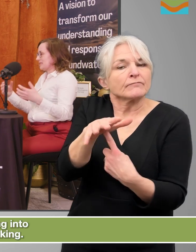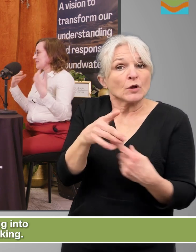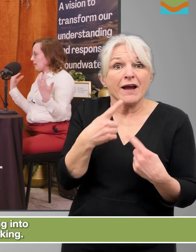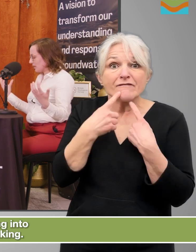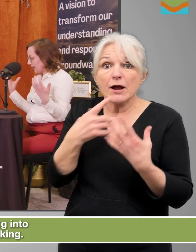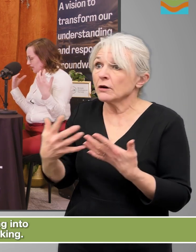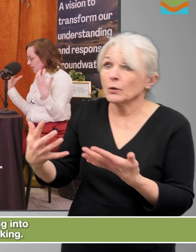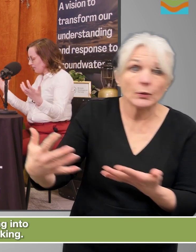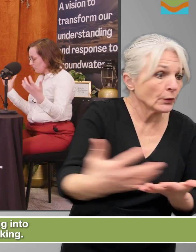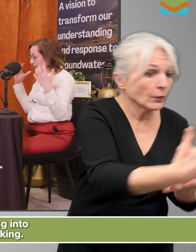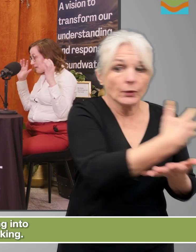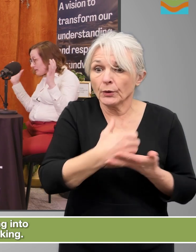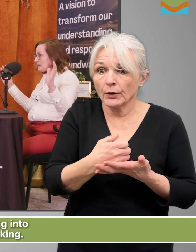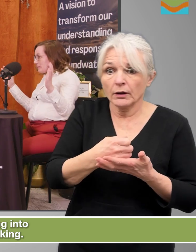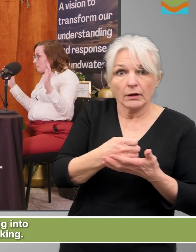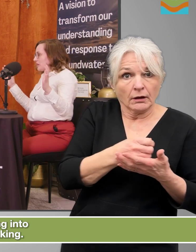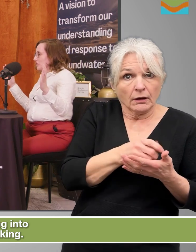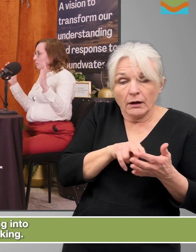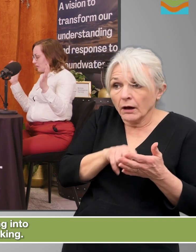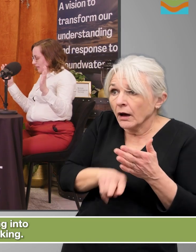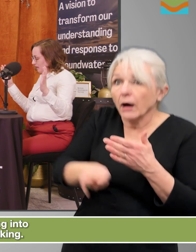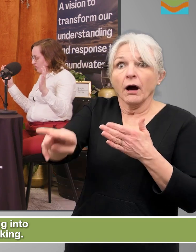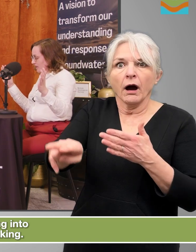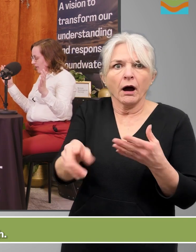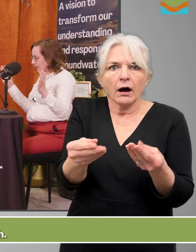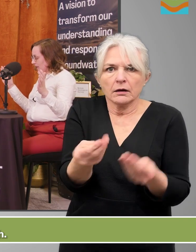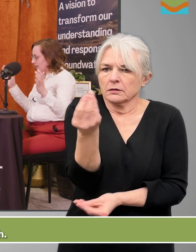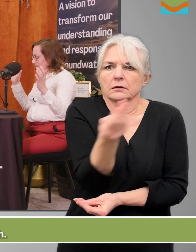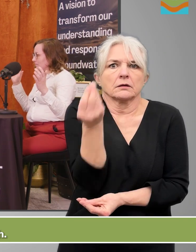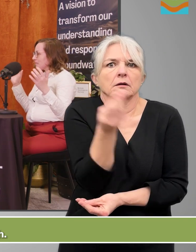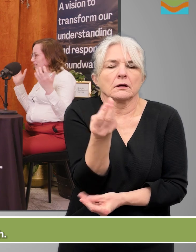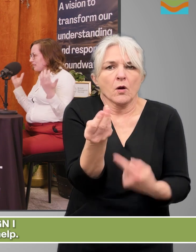and this is where we're getting into this big picture blue sky thinking. Future proofing approach.